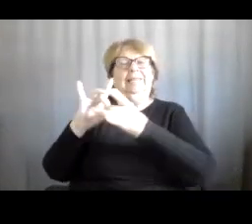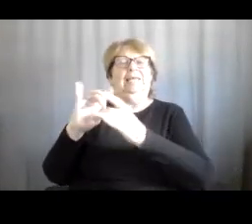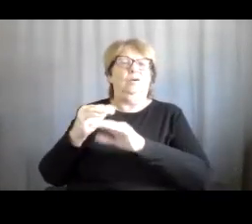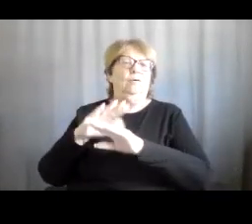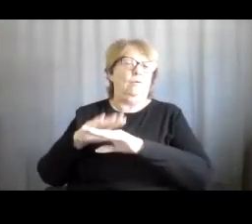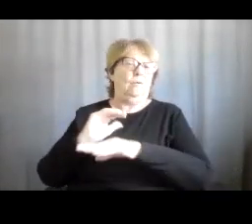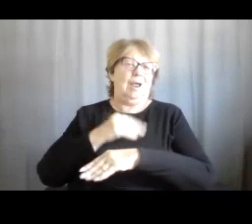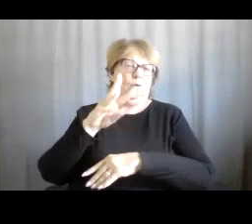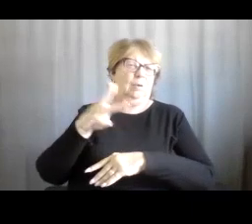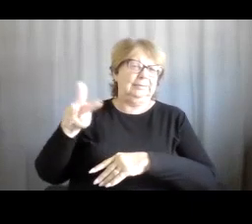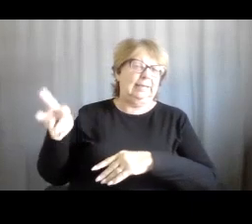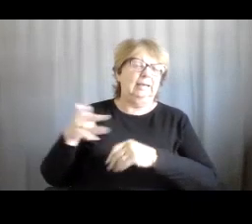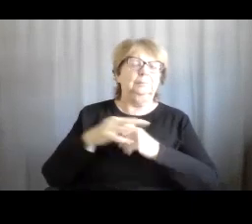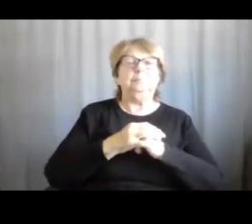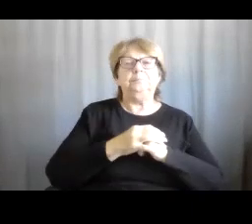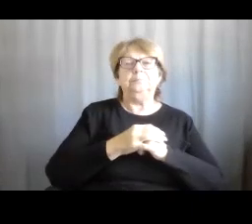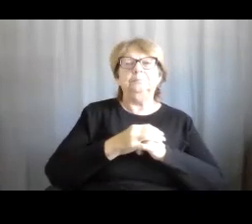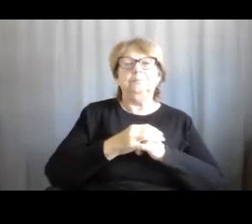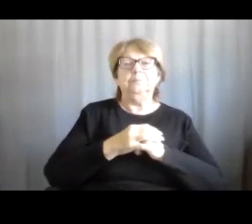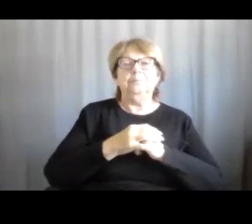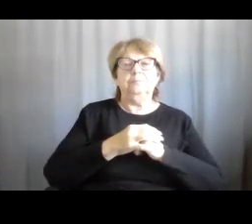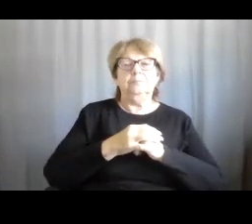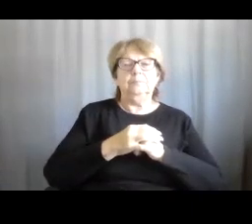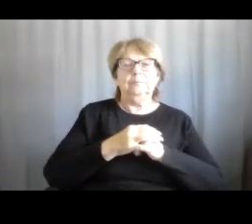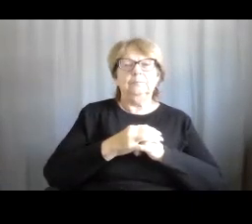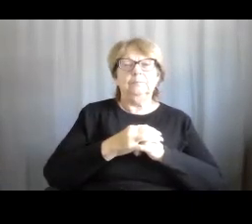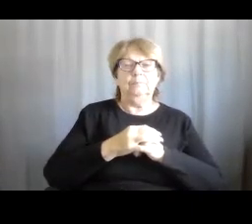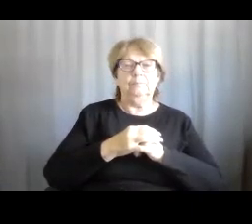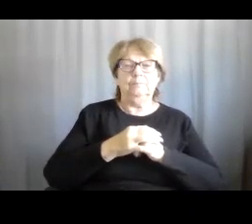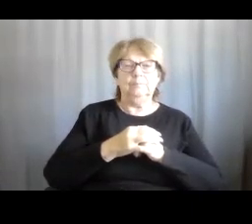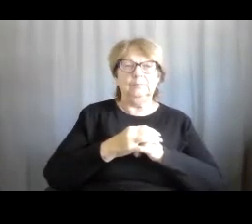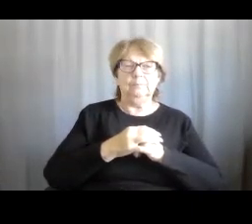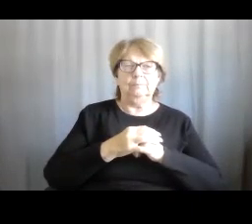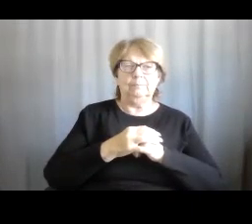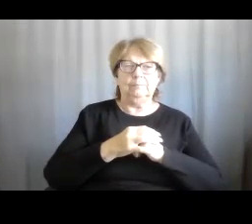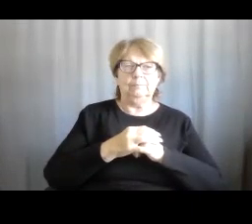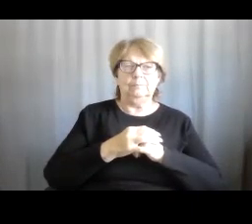[Roby Poche (DES)]